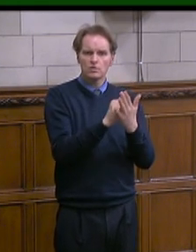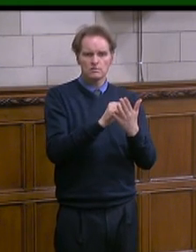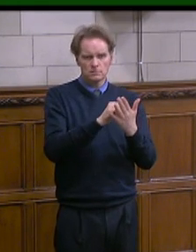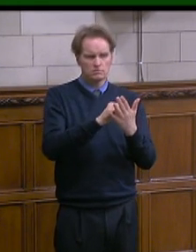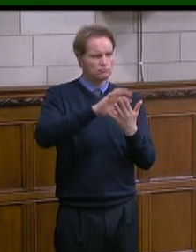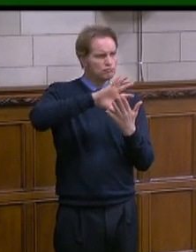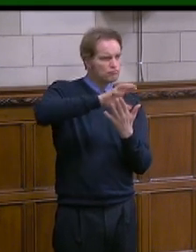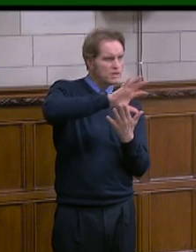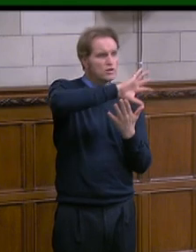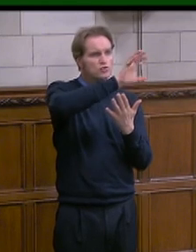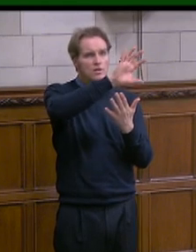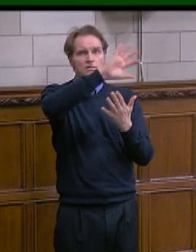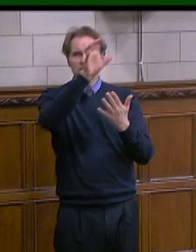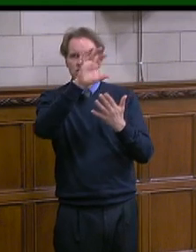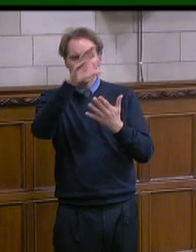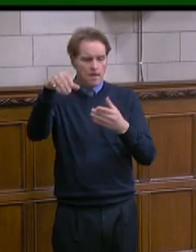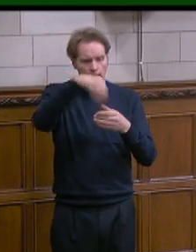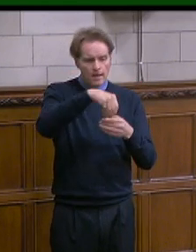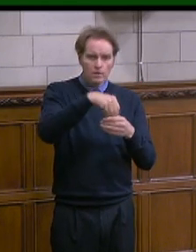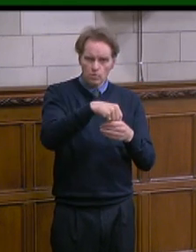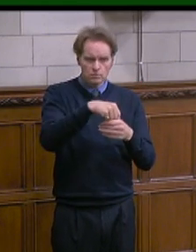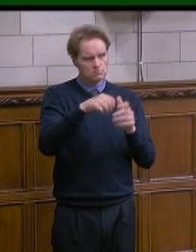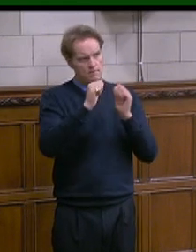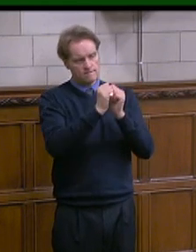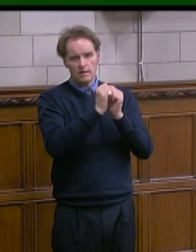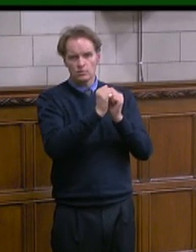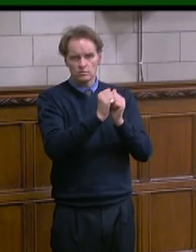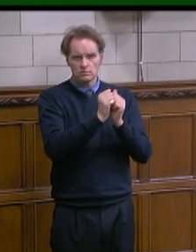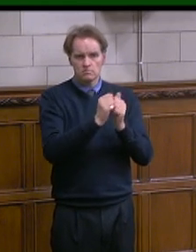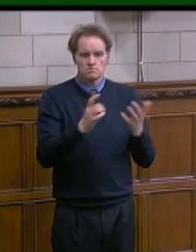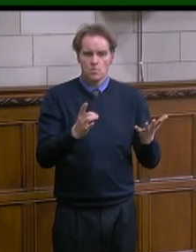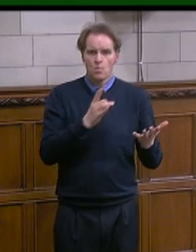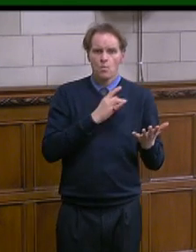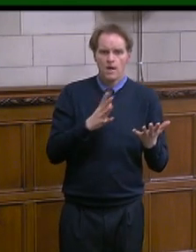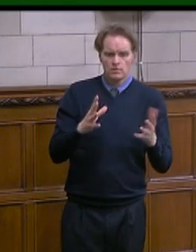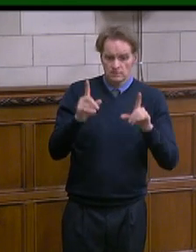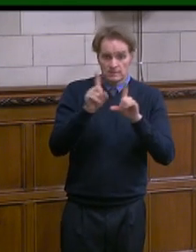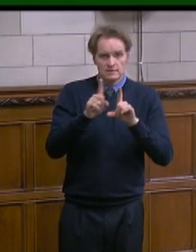variations will be included and valued, but there is no reason why that could not also